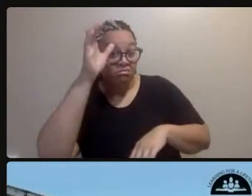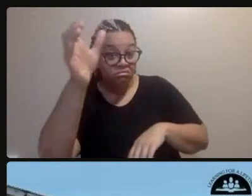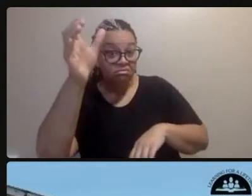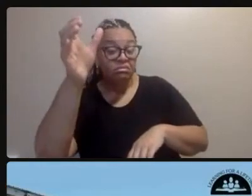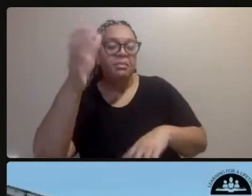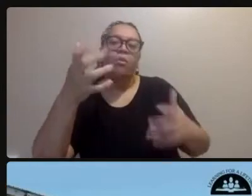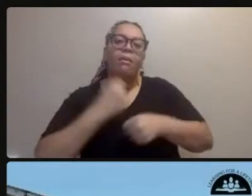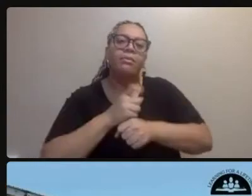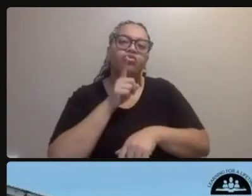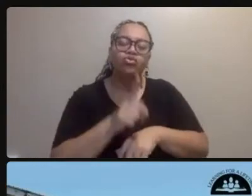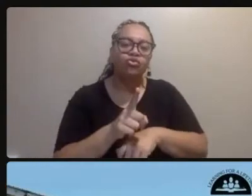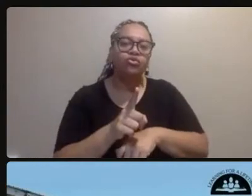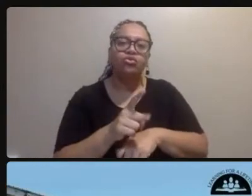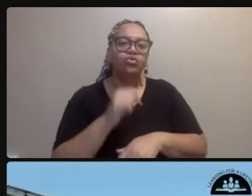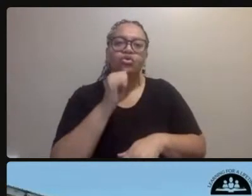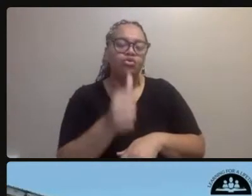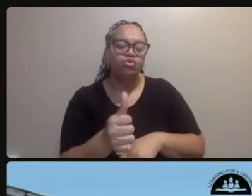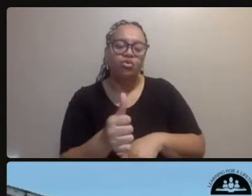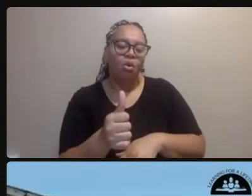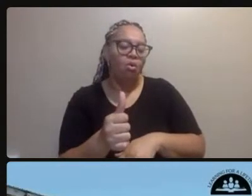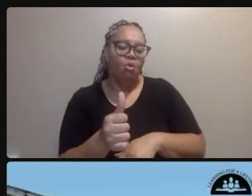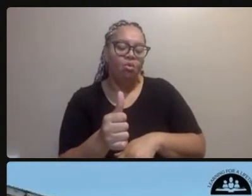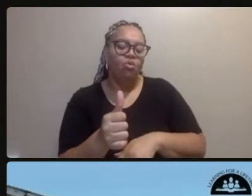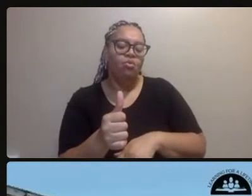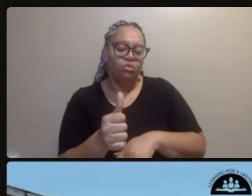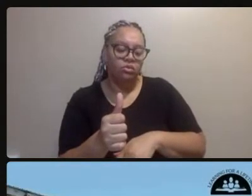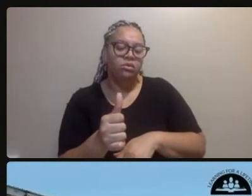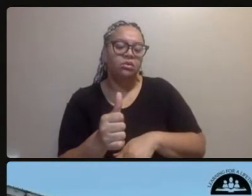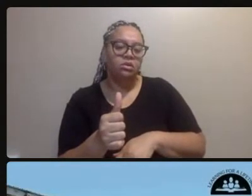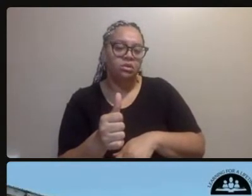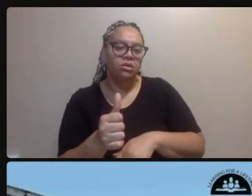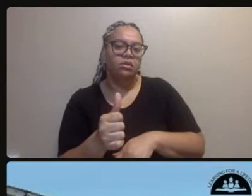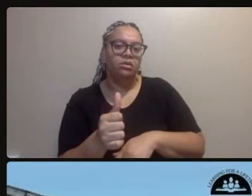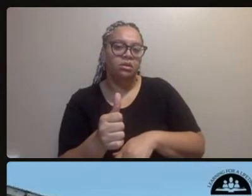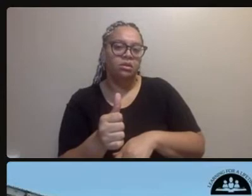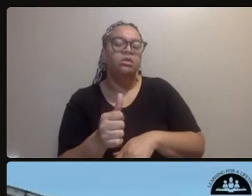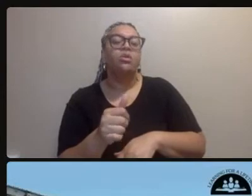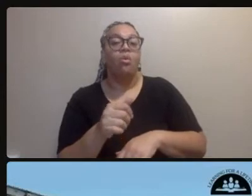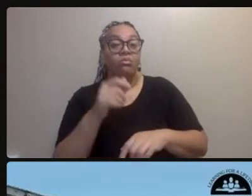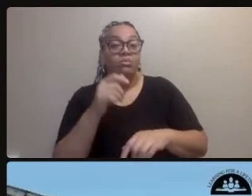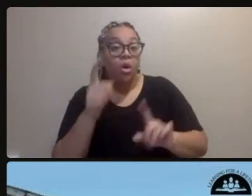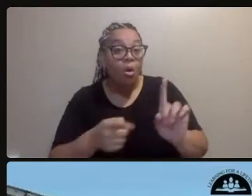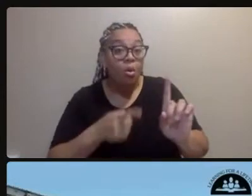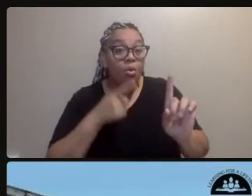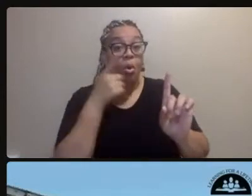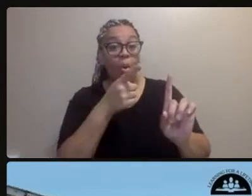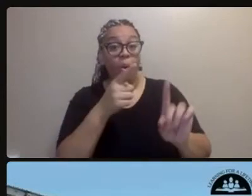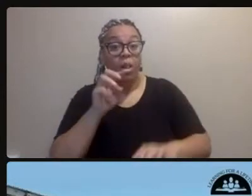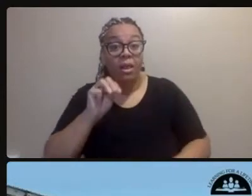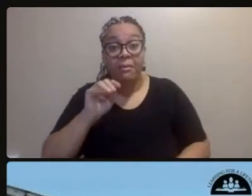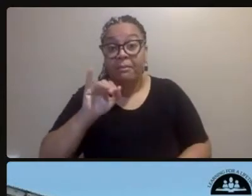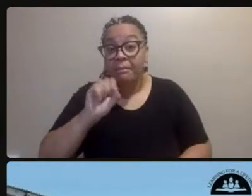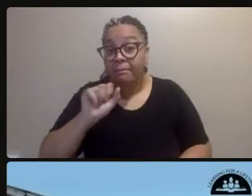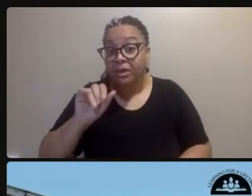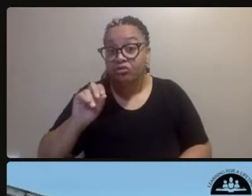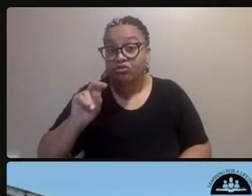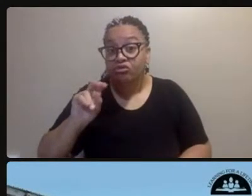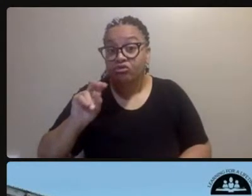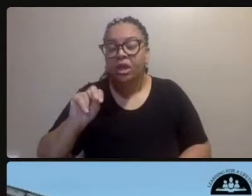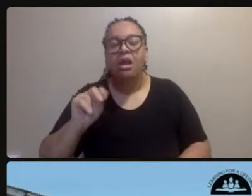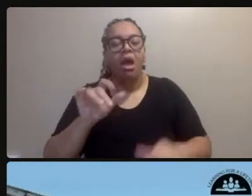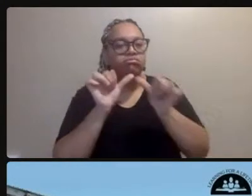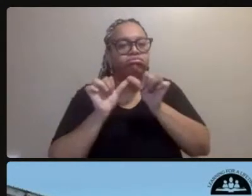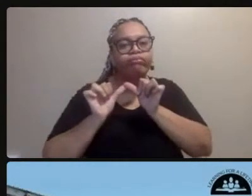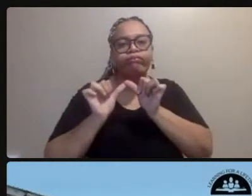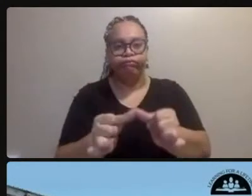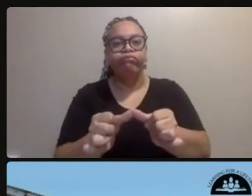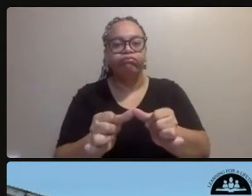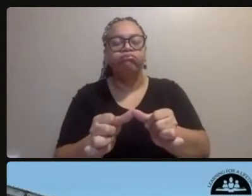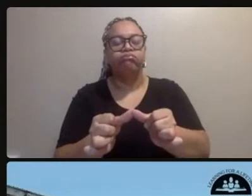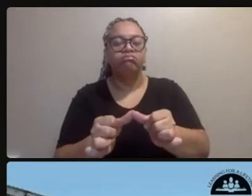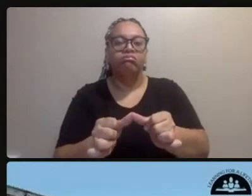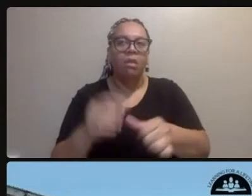STUFF DOWNSTREAM BUT THAT